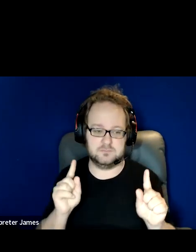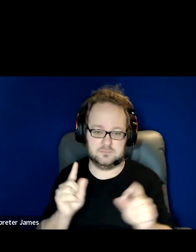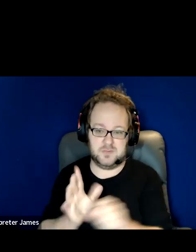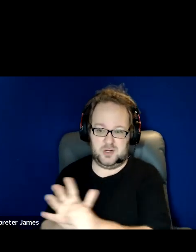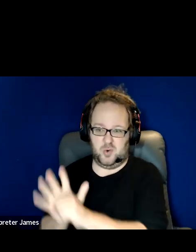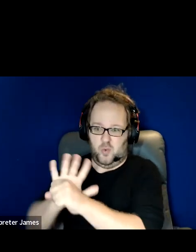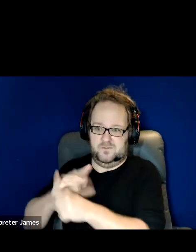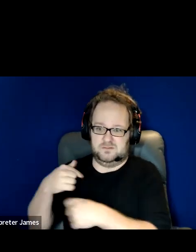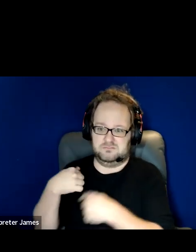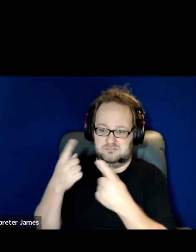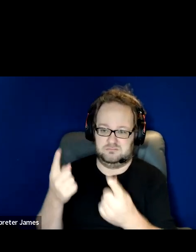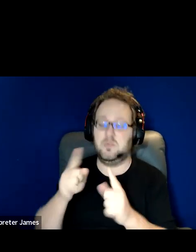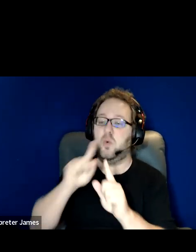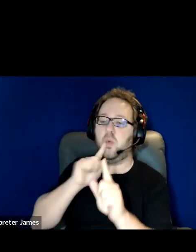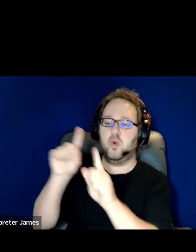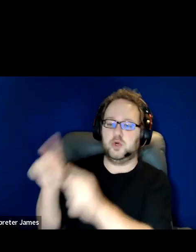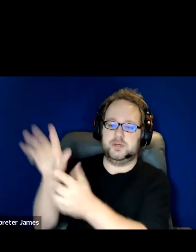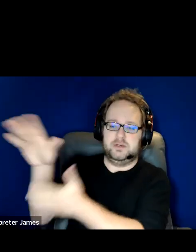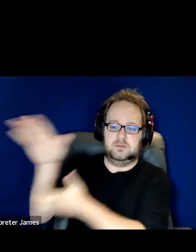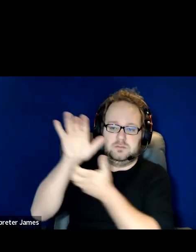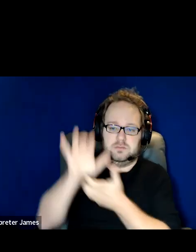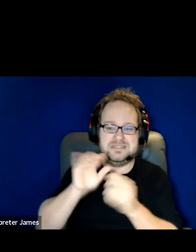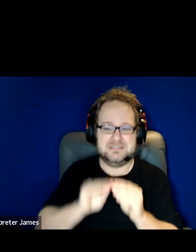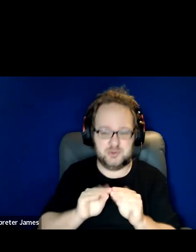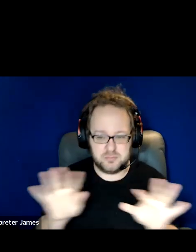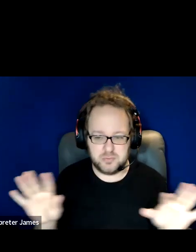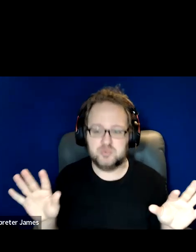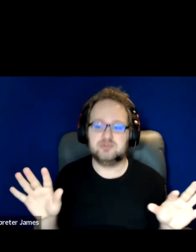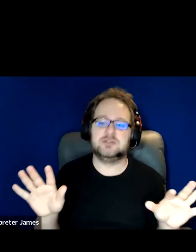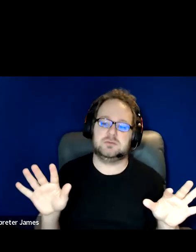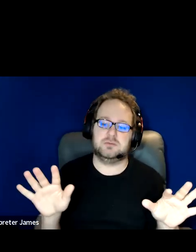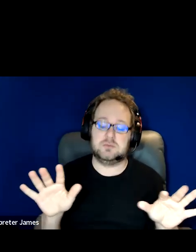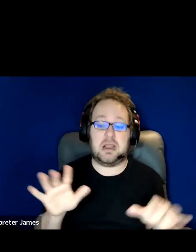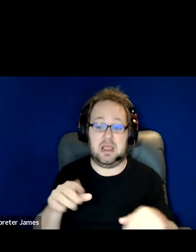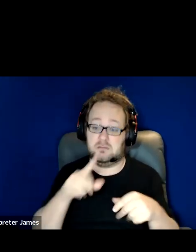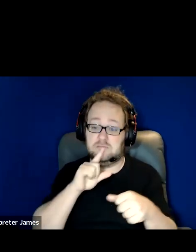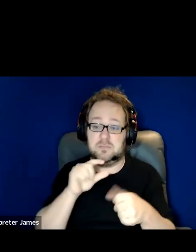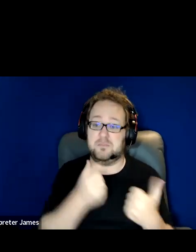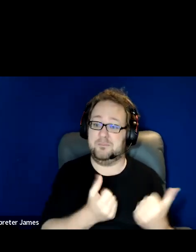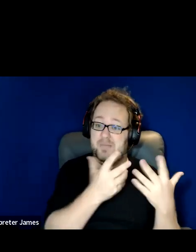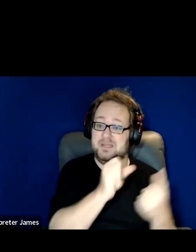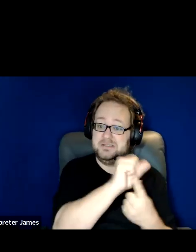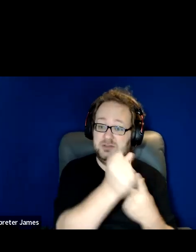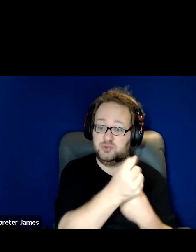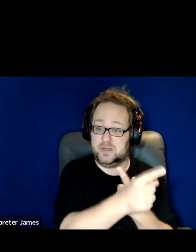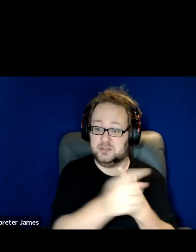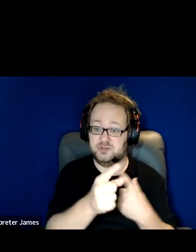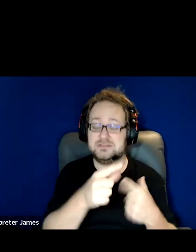ordering, the distribution, and in many cases the administration of the vaccines was very